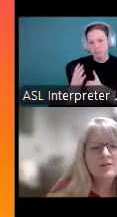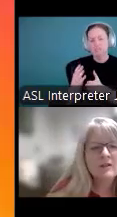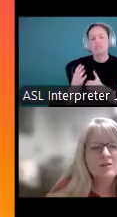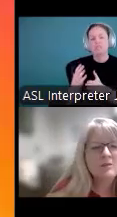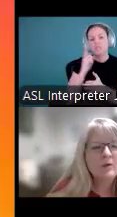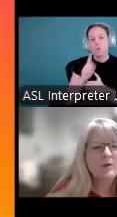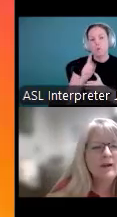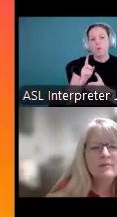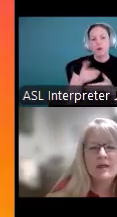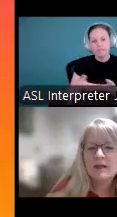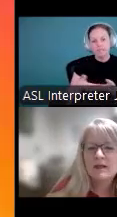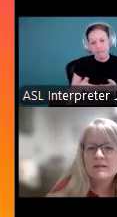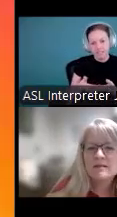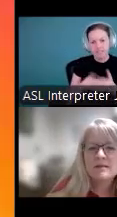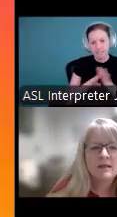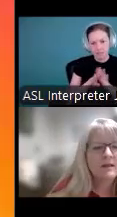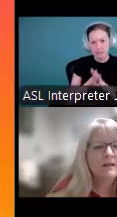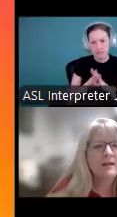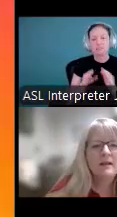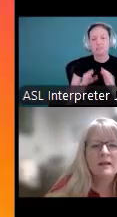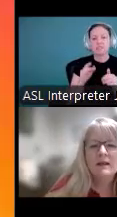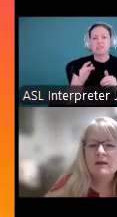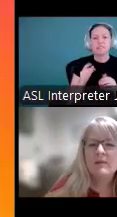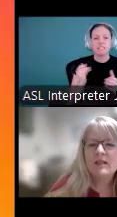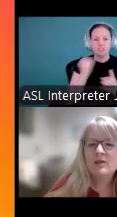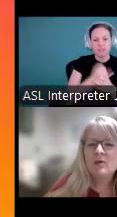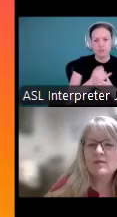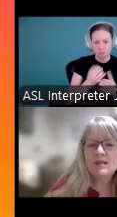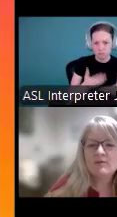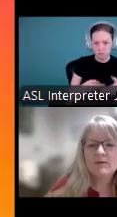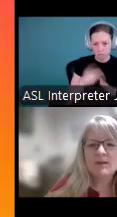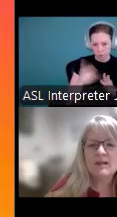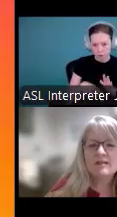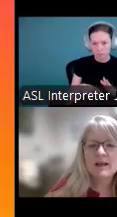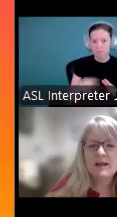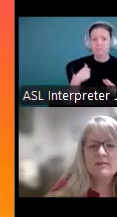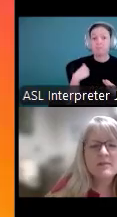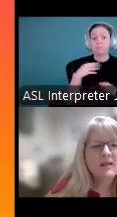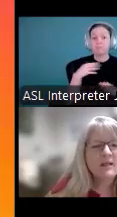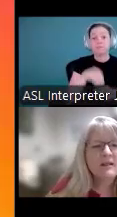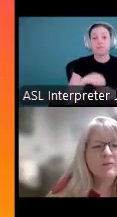Intervention Program, and I've been in OT for a long time, and